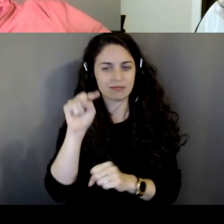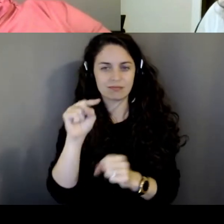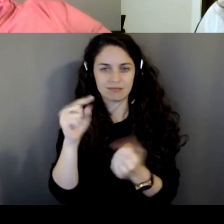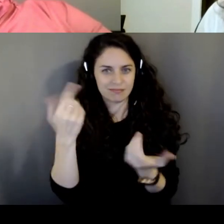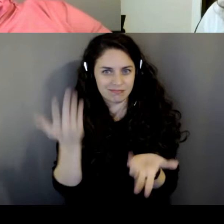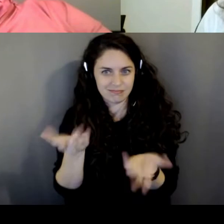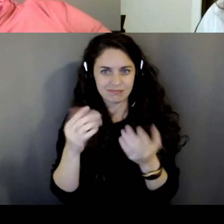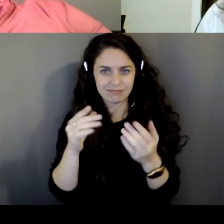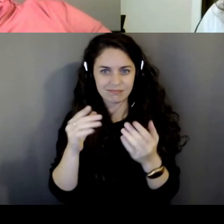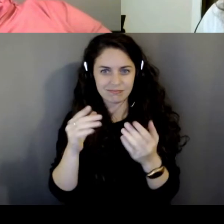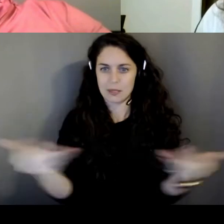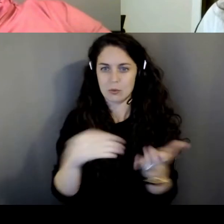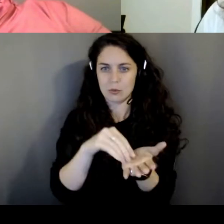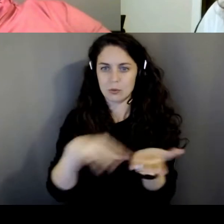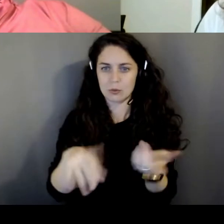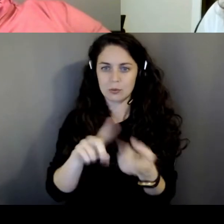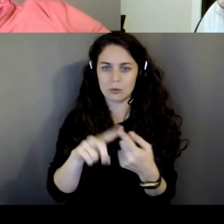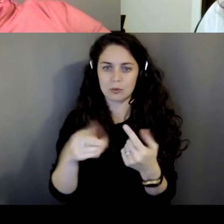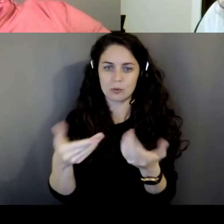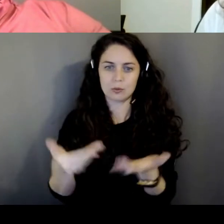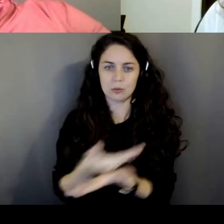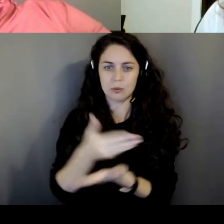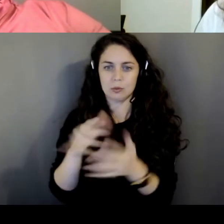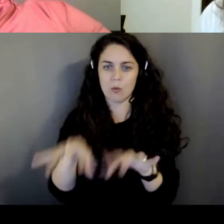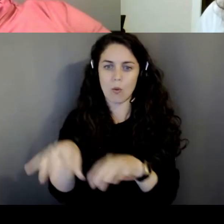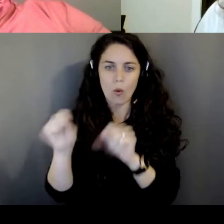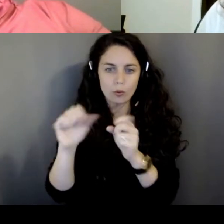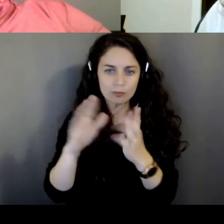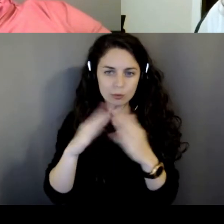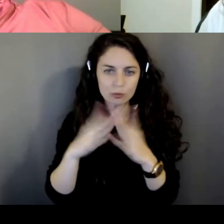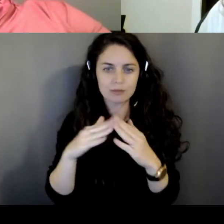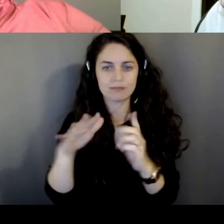new host community and host environment. And so we want to make sure that